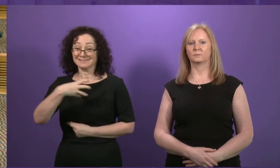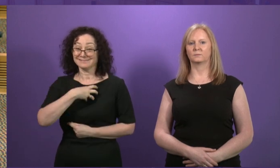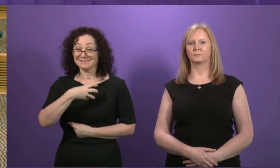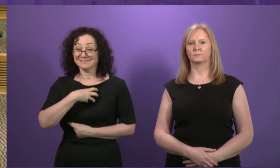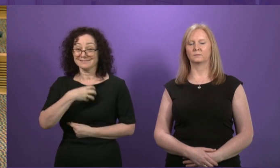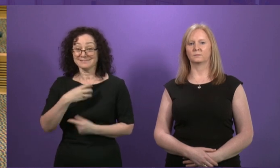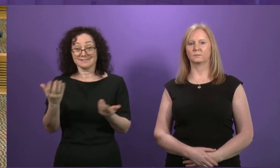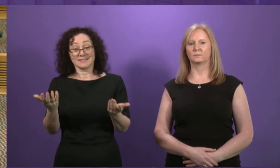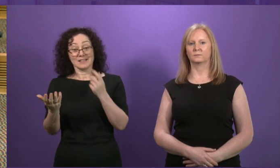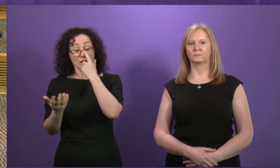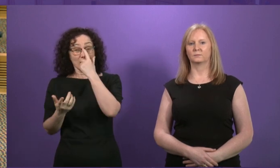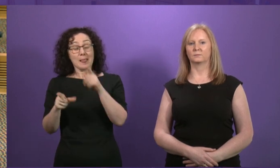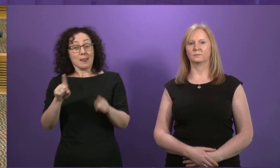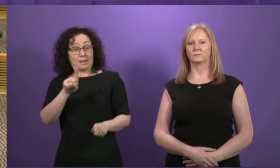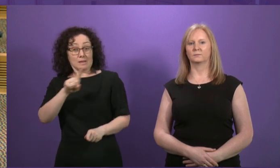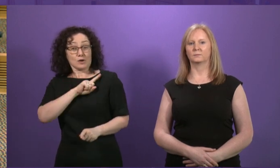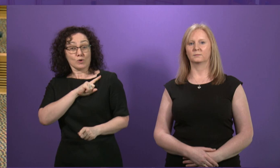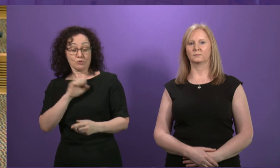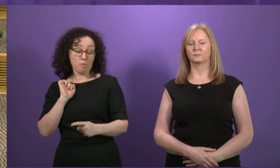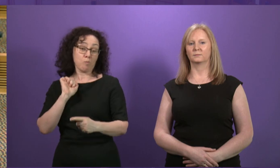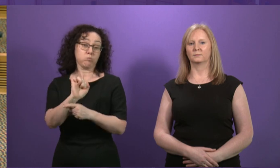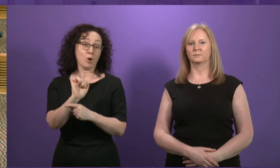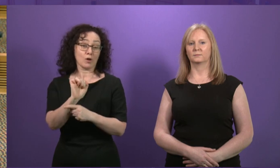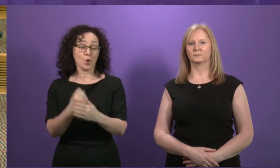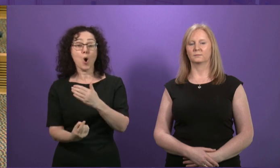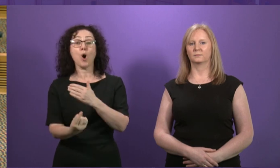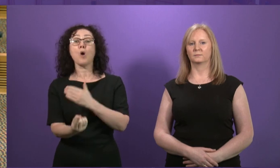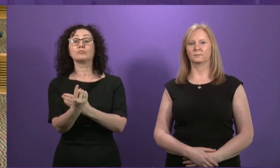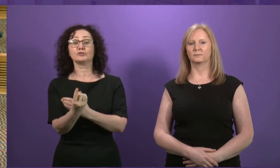that they want to block them having that choice. That is deeply anti-democratic.